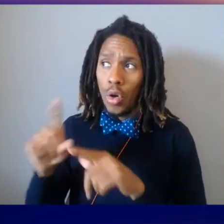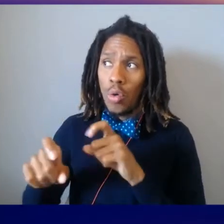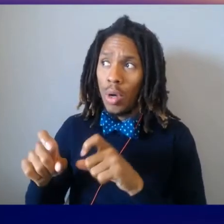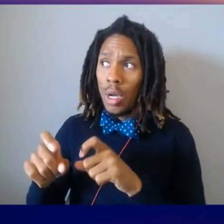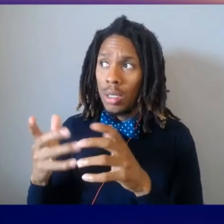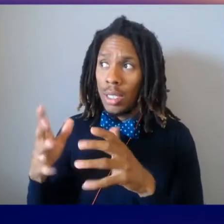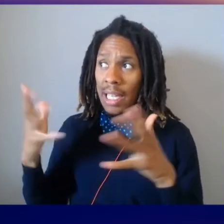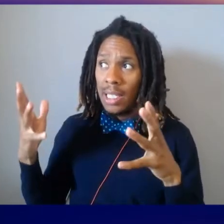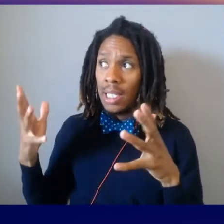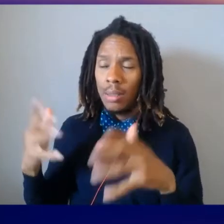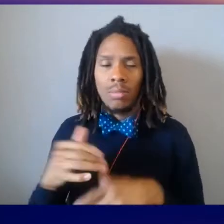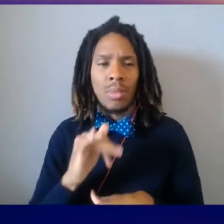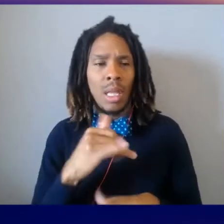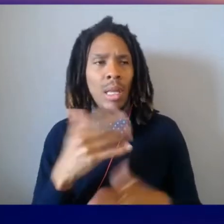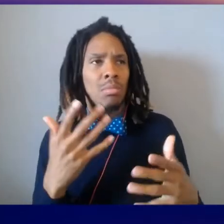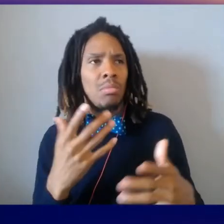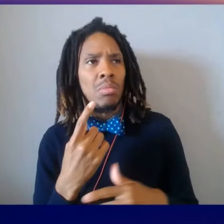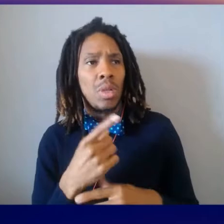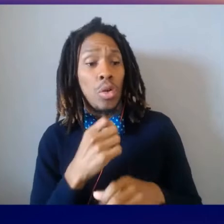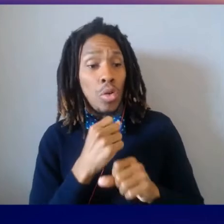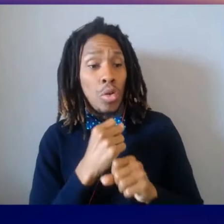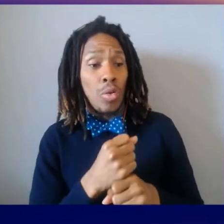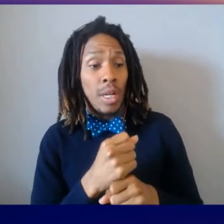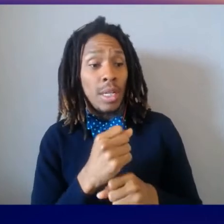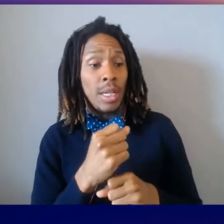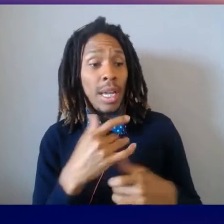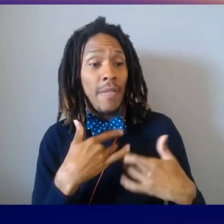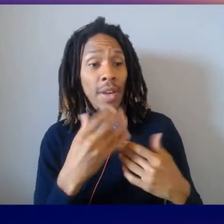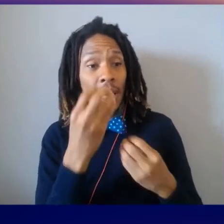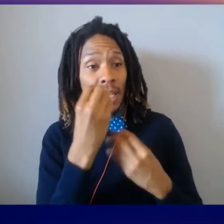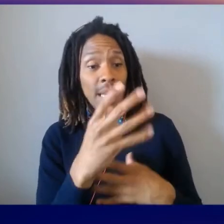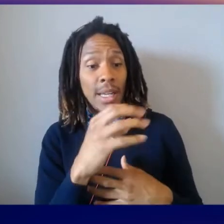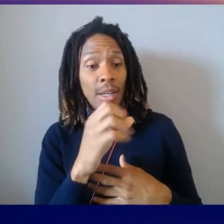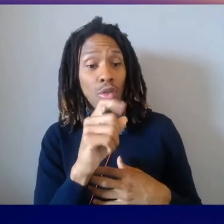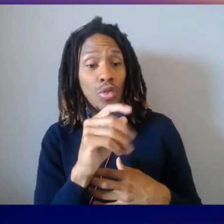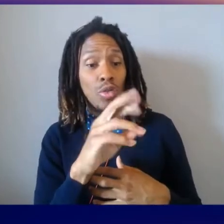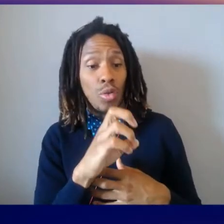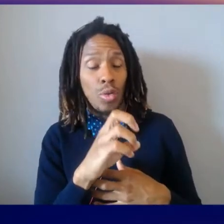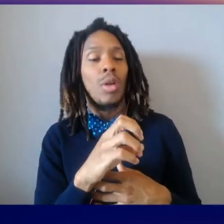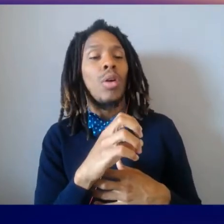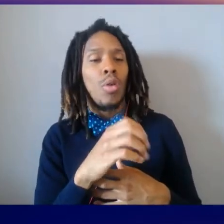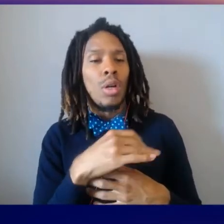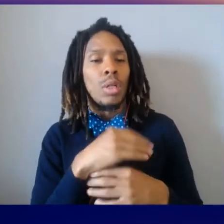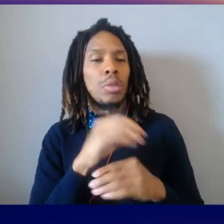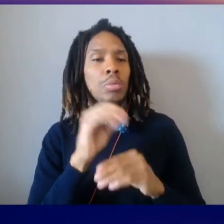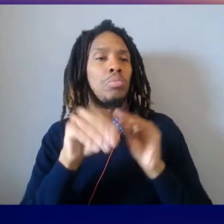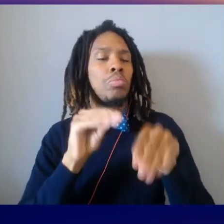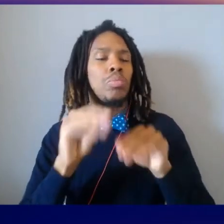Exactly. As soon as you create the event data store, we're gonna start ingesting those queries. I mean, the data of CloudTrail